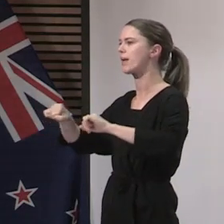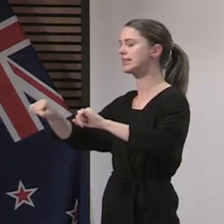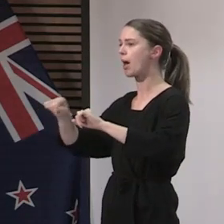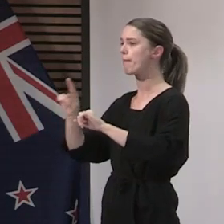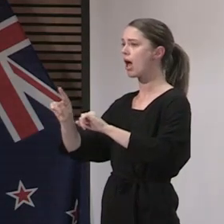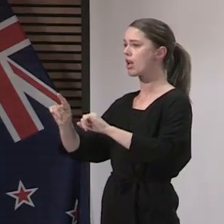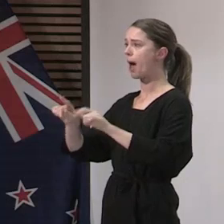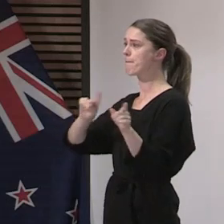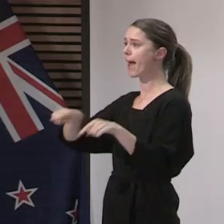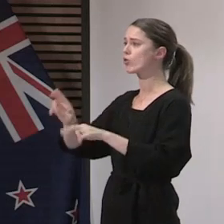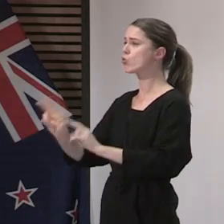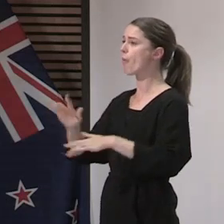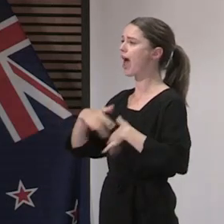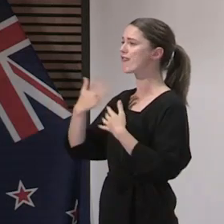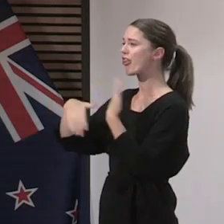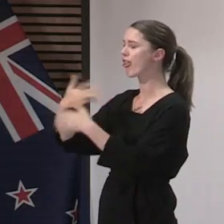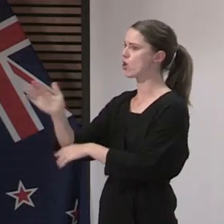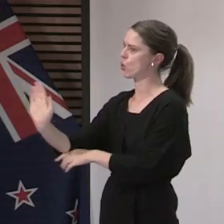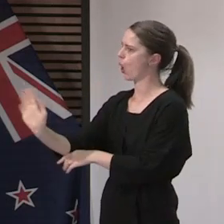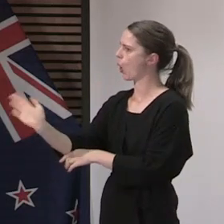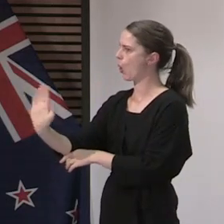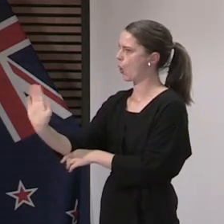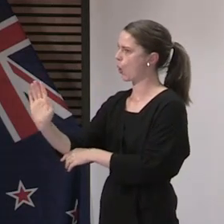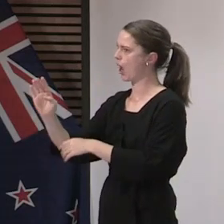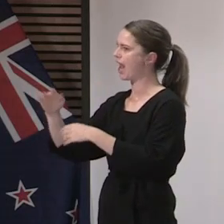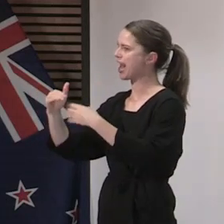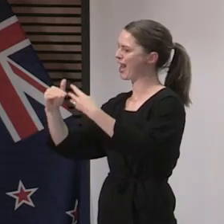week's time, a recovery room